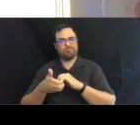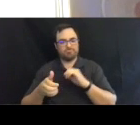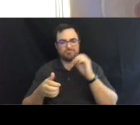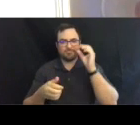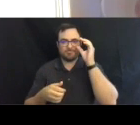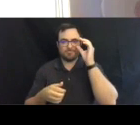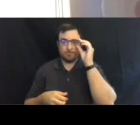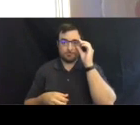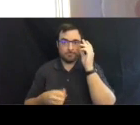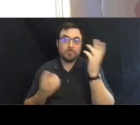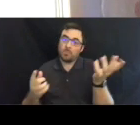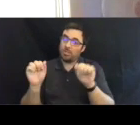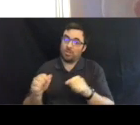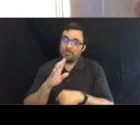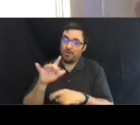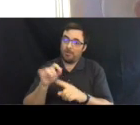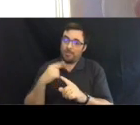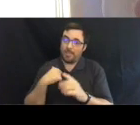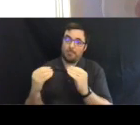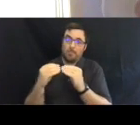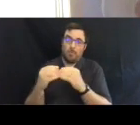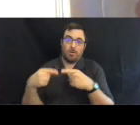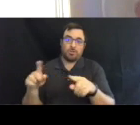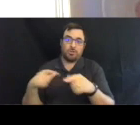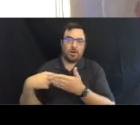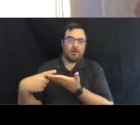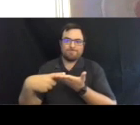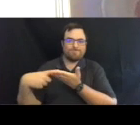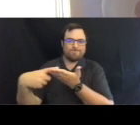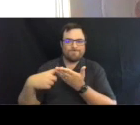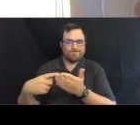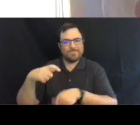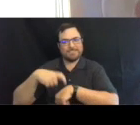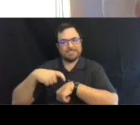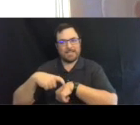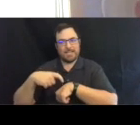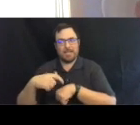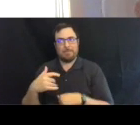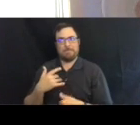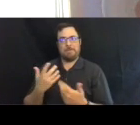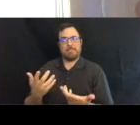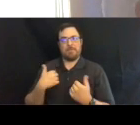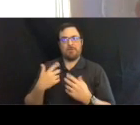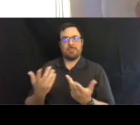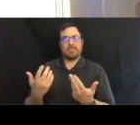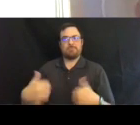So we can talk about that a little bit more during our our powwow after this is done I think that would be really helpful.